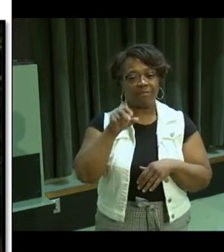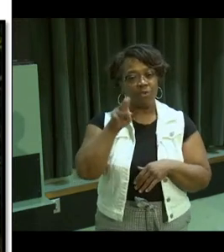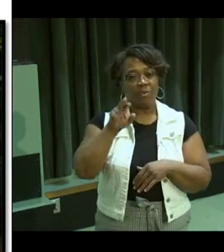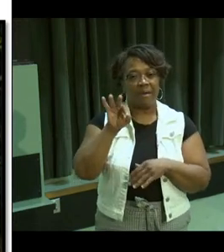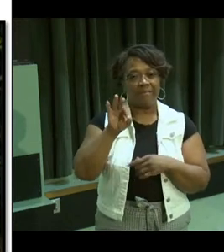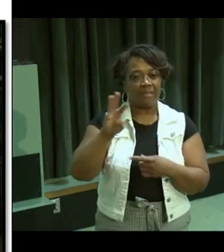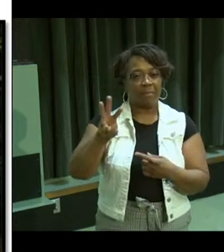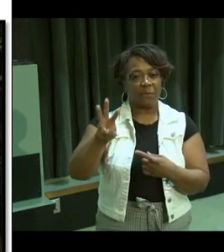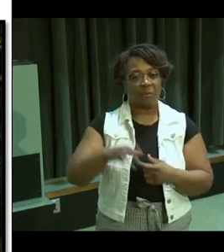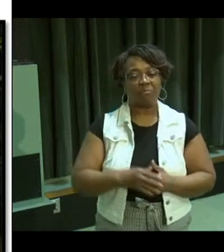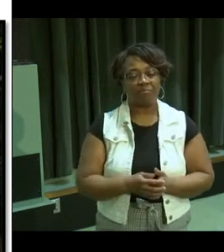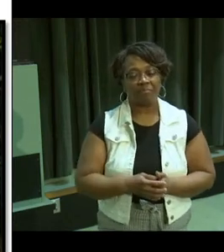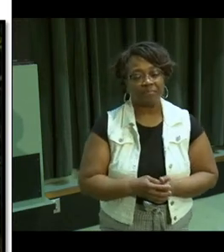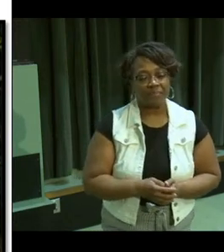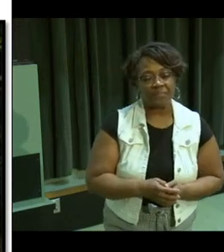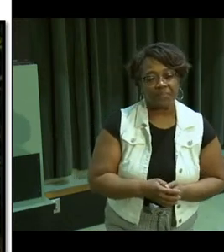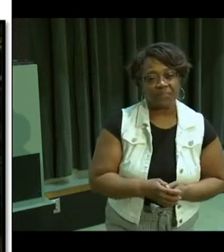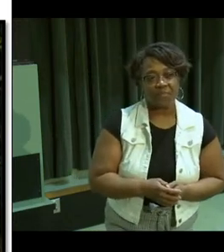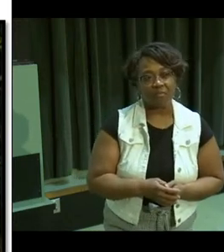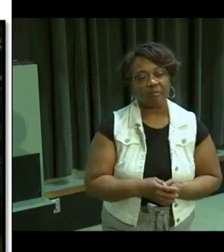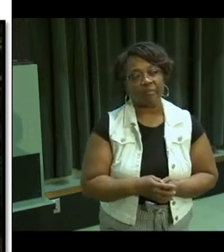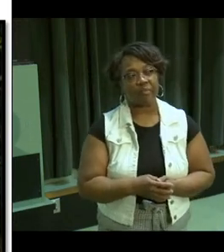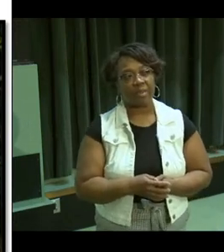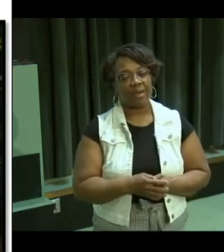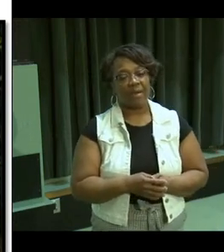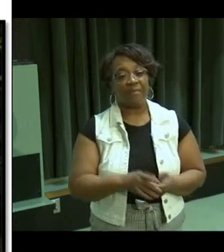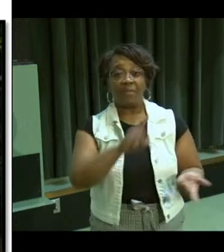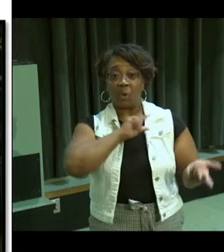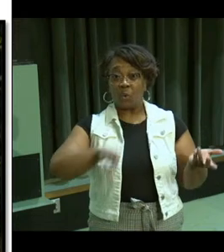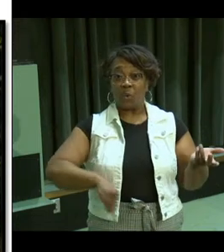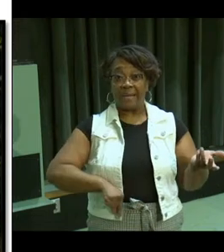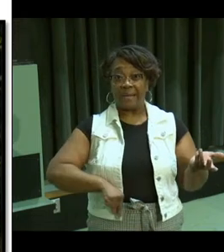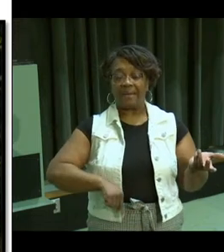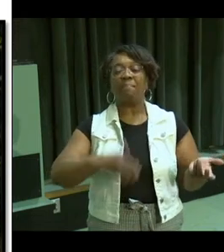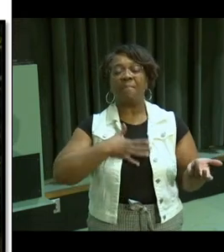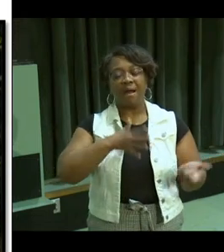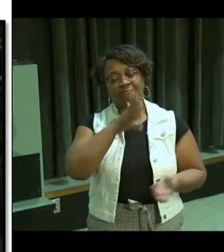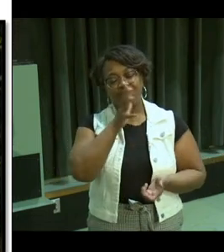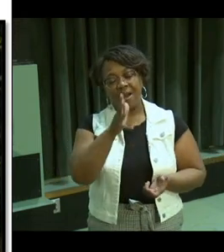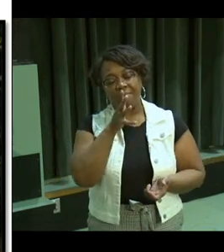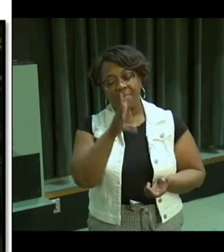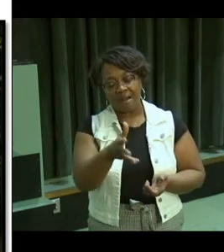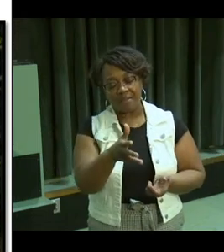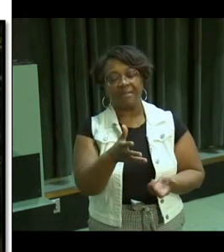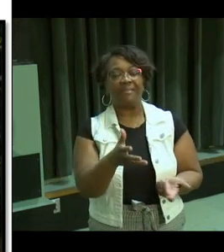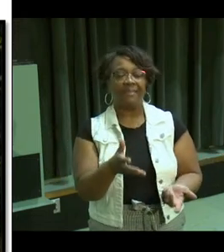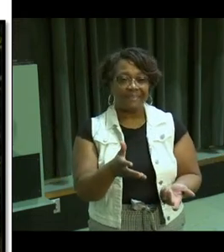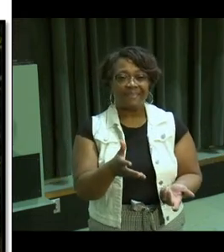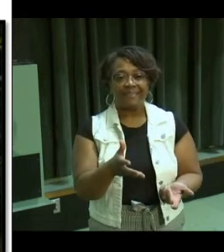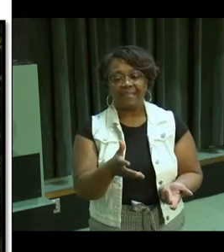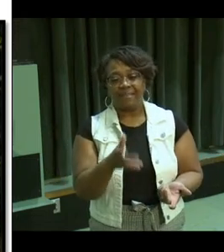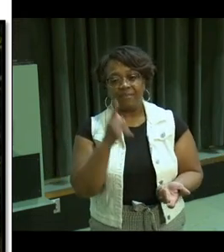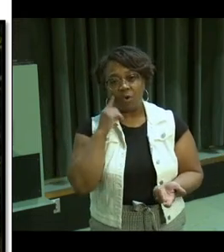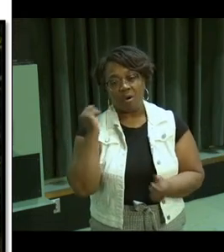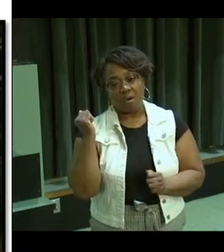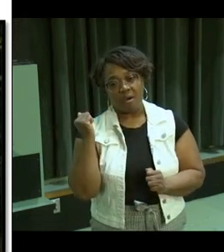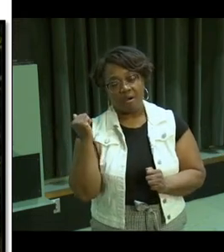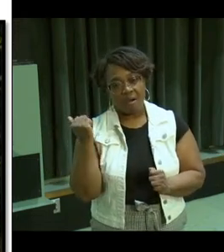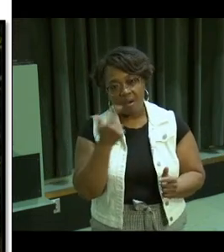and then the Queen, my